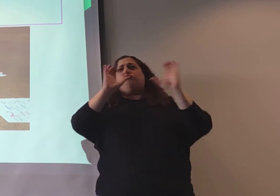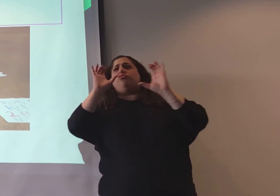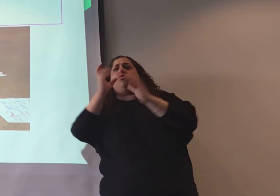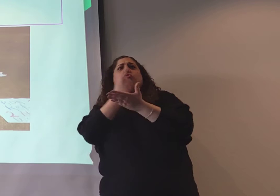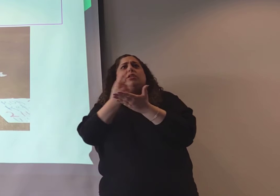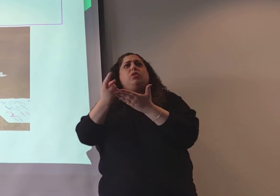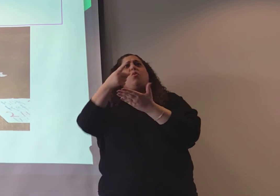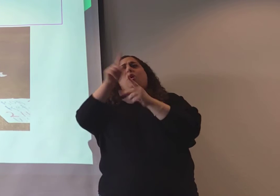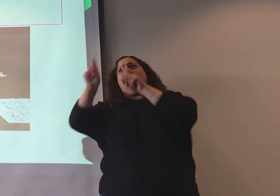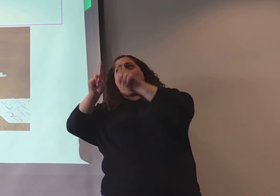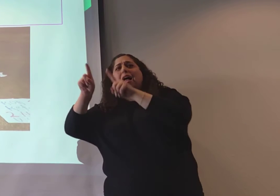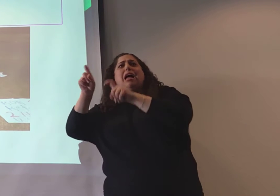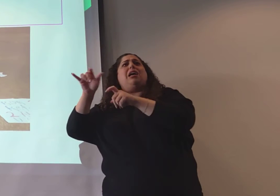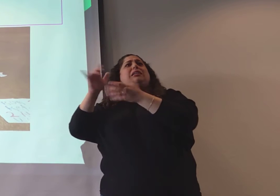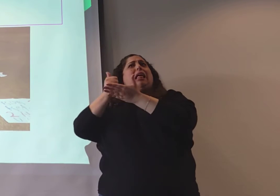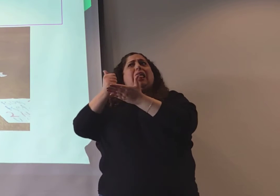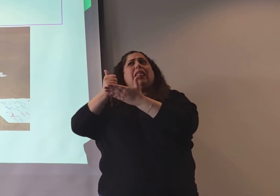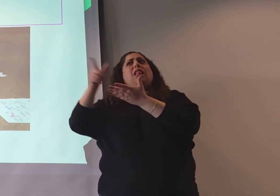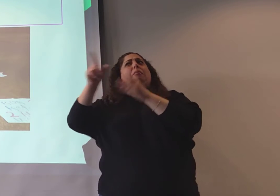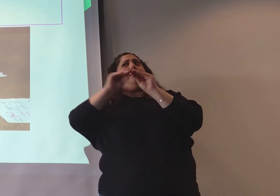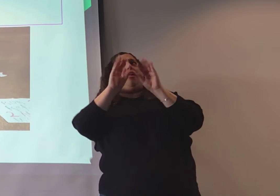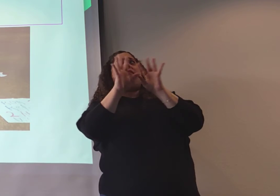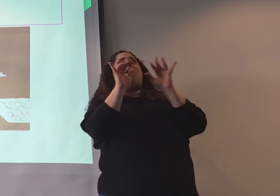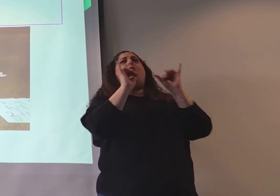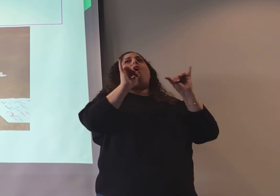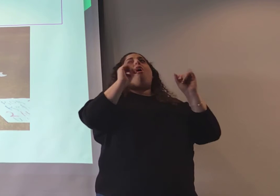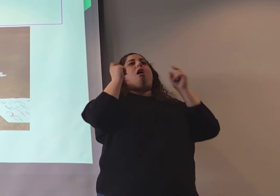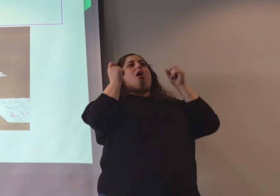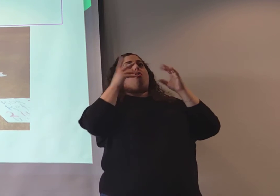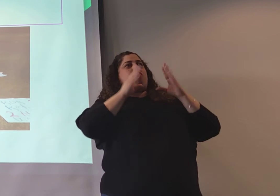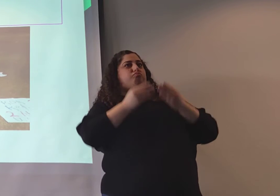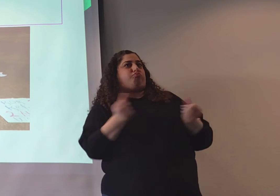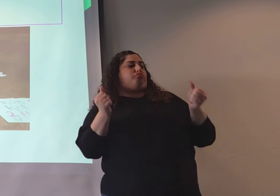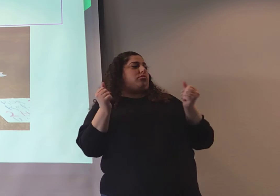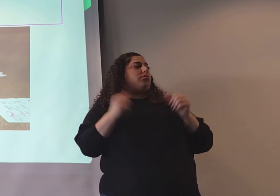a business that is not allowed in this building.